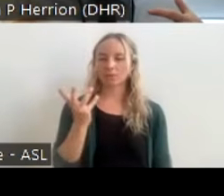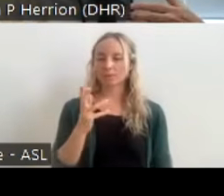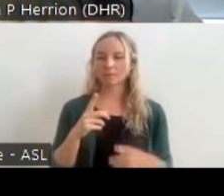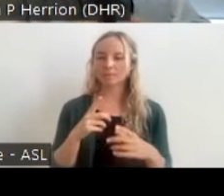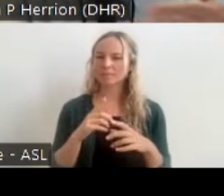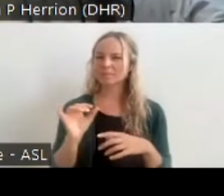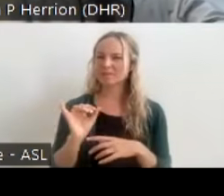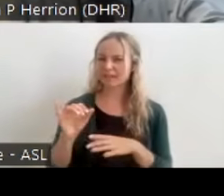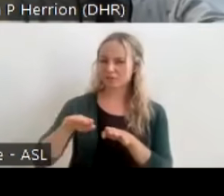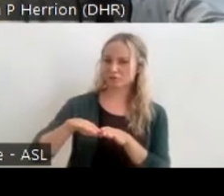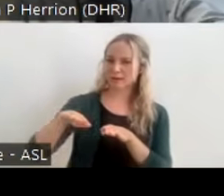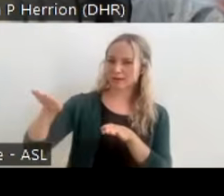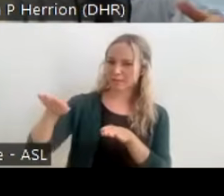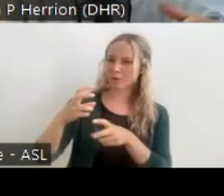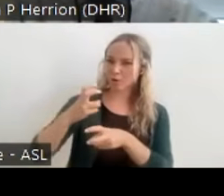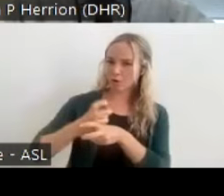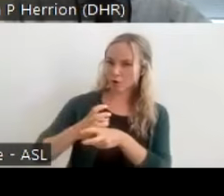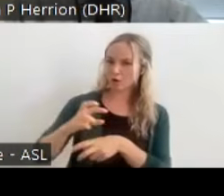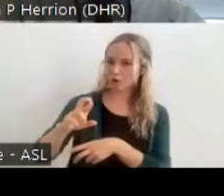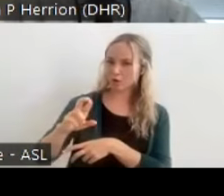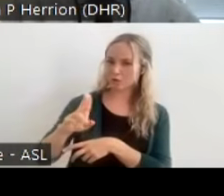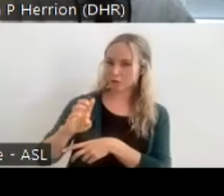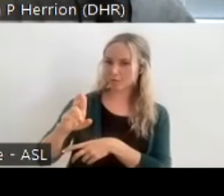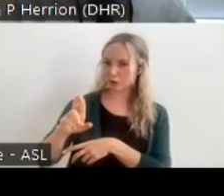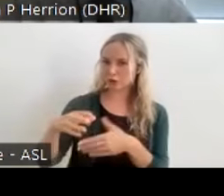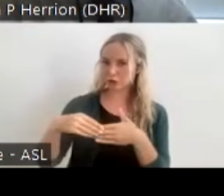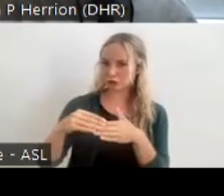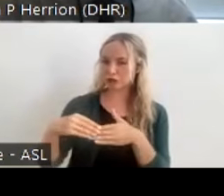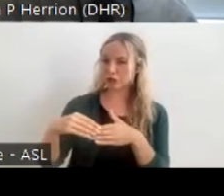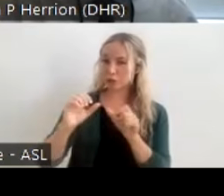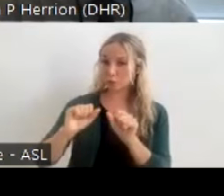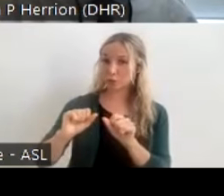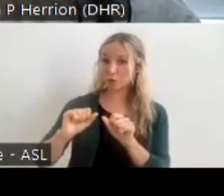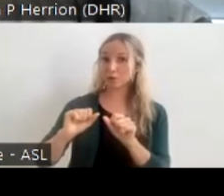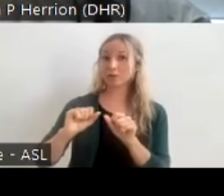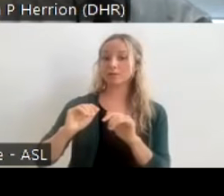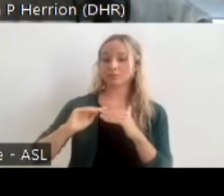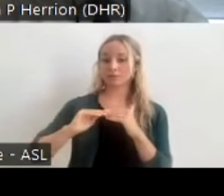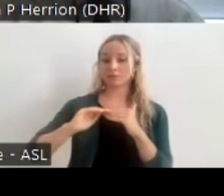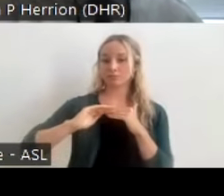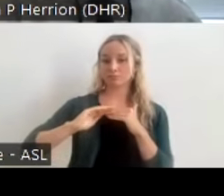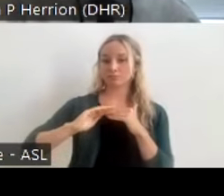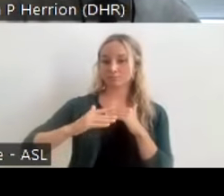in, there was a step there, It could easily be put in place rather than those heavy metallic type portable ramps